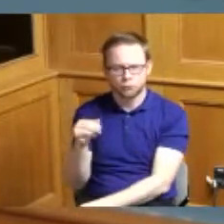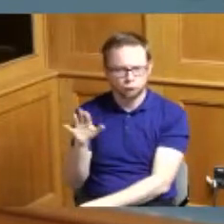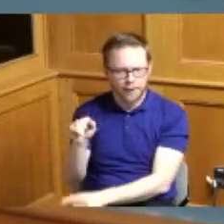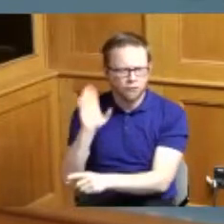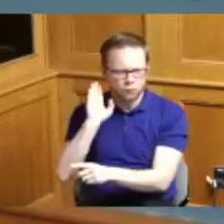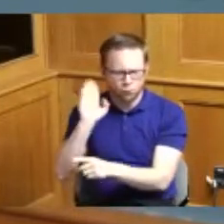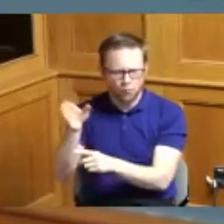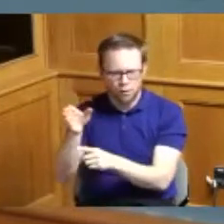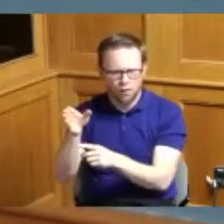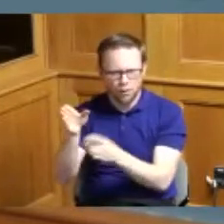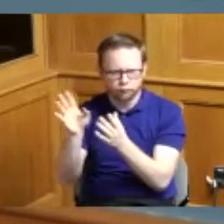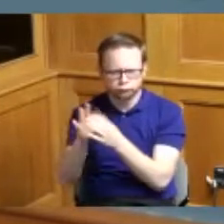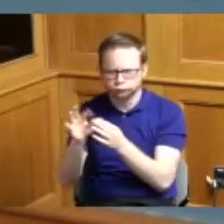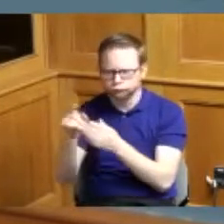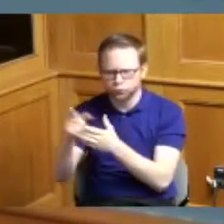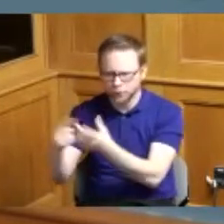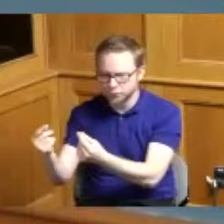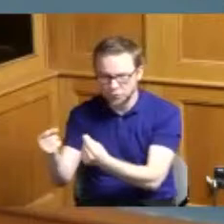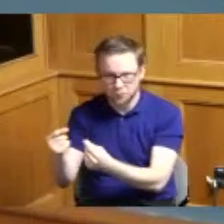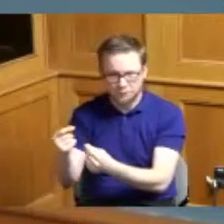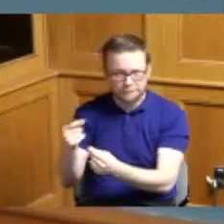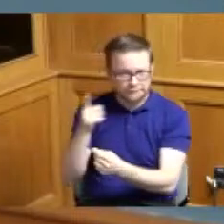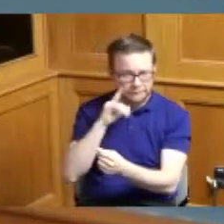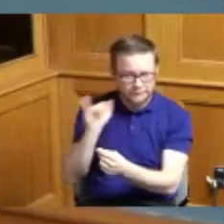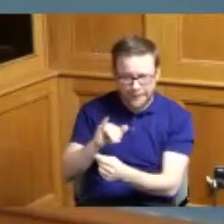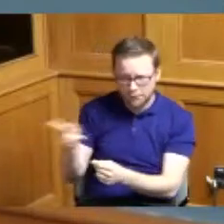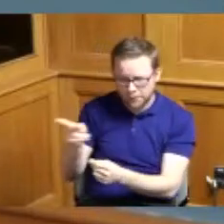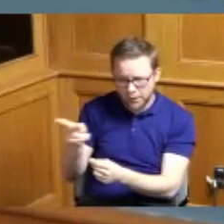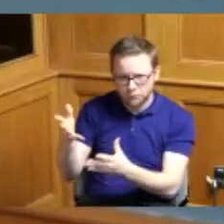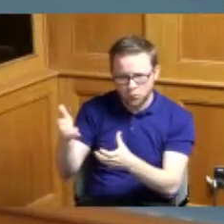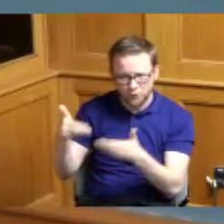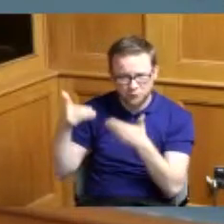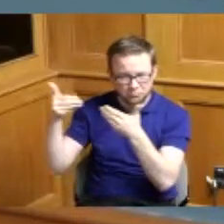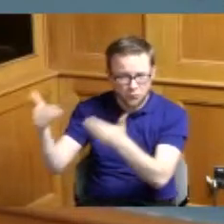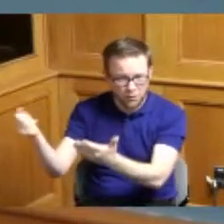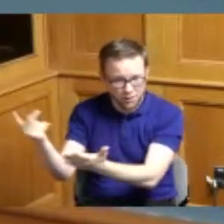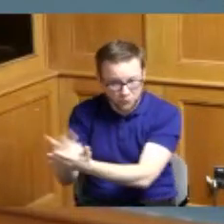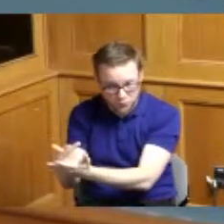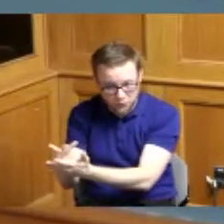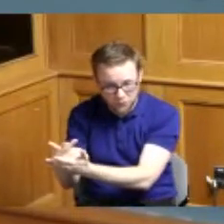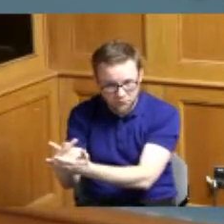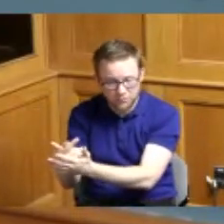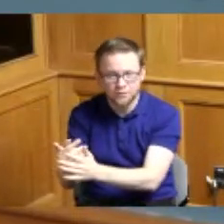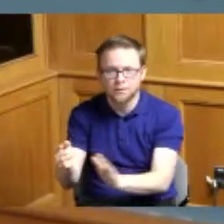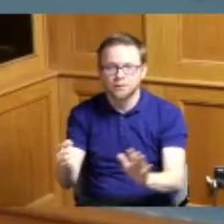looks like leaning more toward moving forward let me say this has been one of the toughest